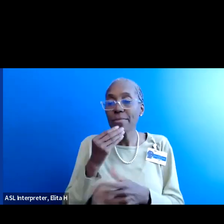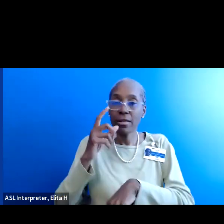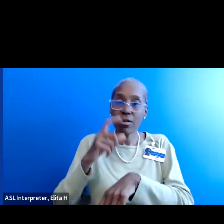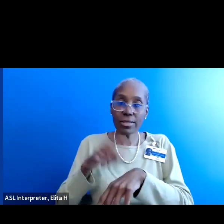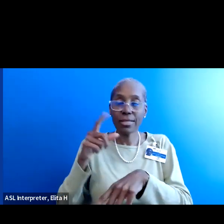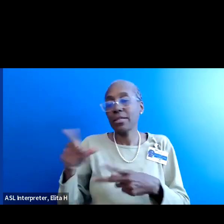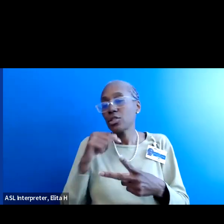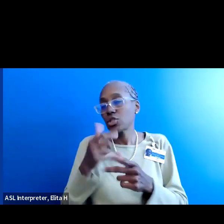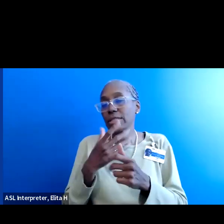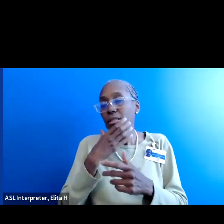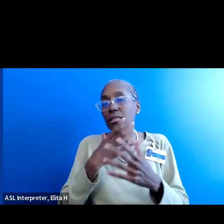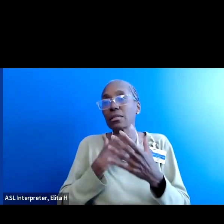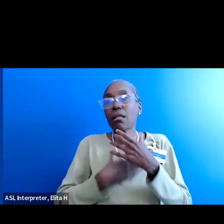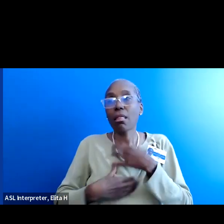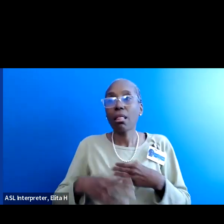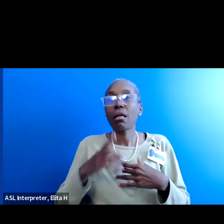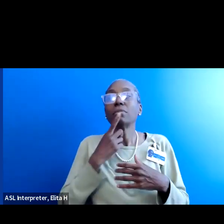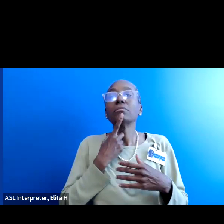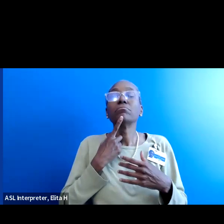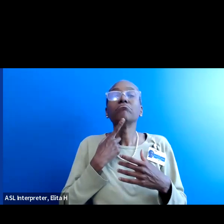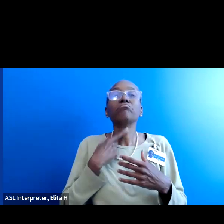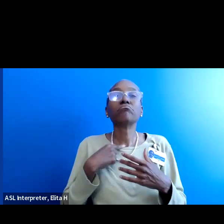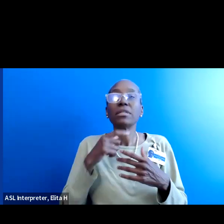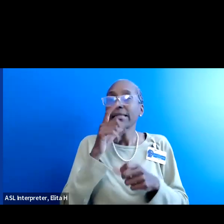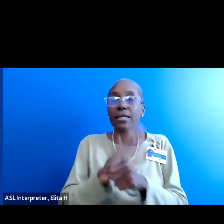or she's dehydrated and not receiving enough water, or help with her water.